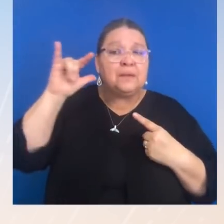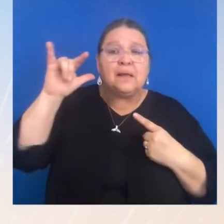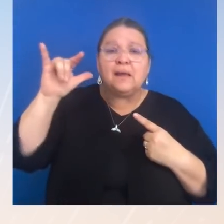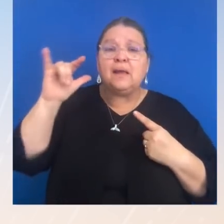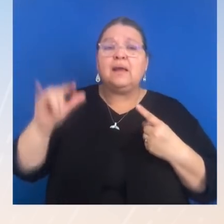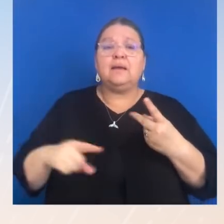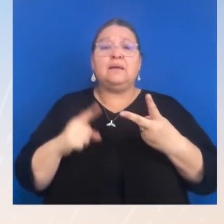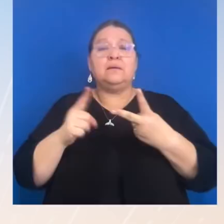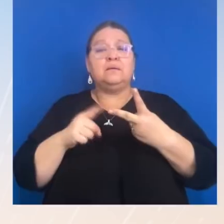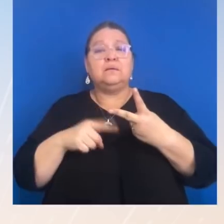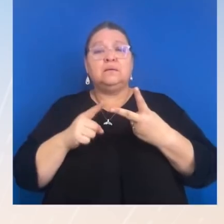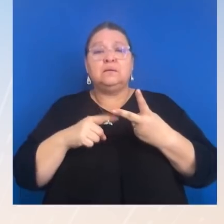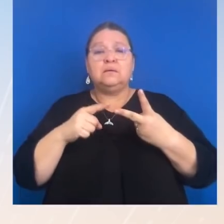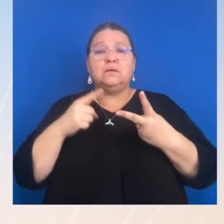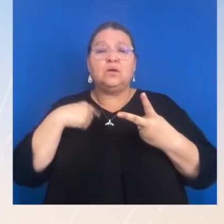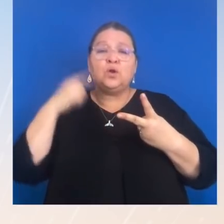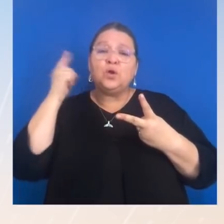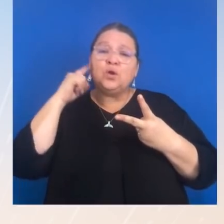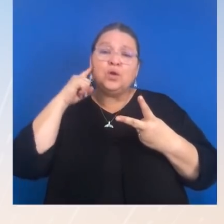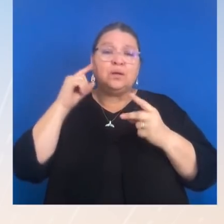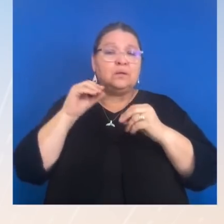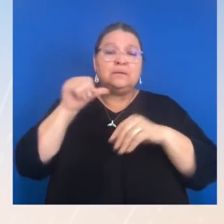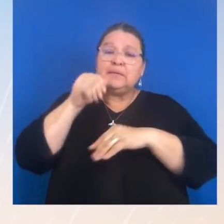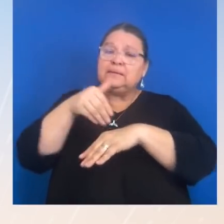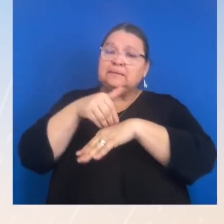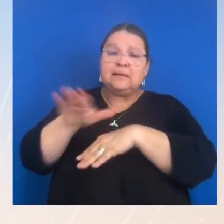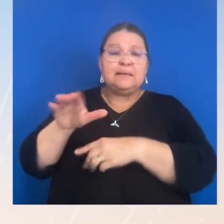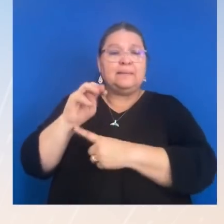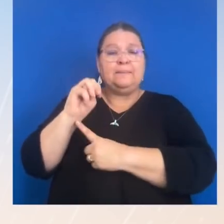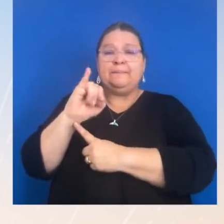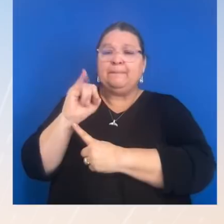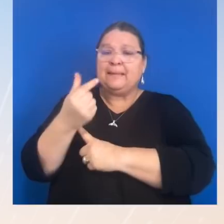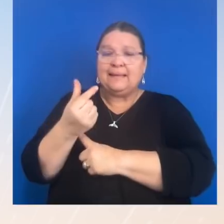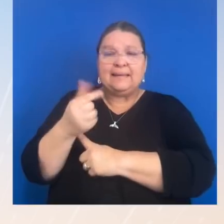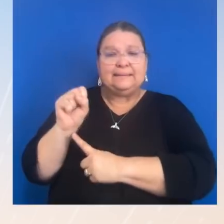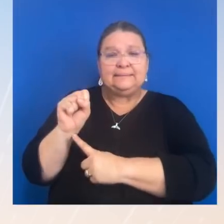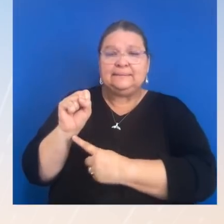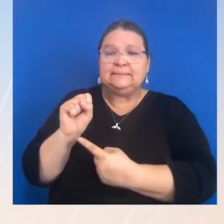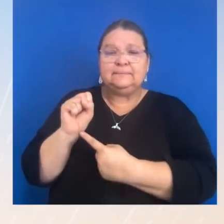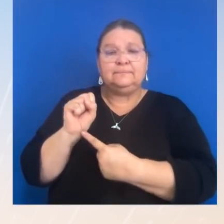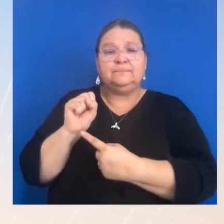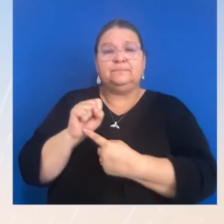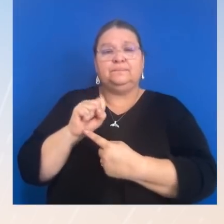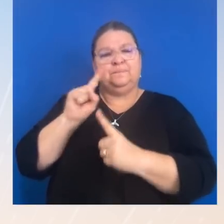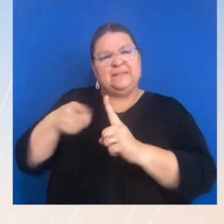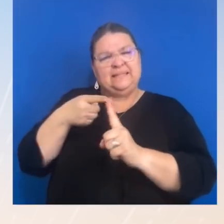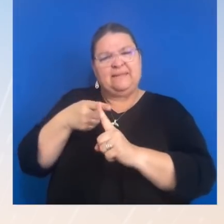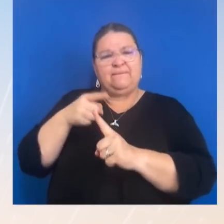Mitt Romney today said, "There's a sentiment that we're fearful about what Putin might do and what he might consider an escalation.